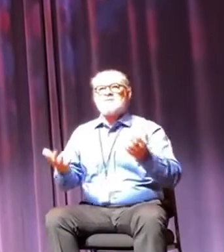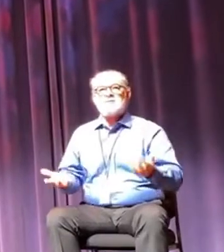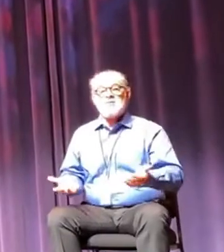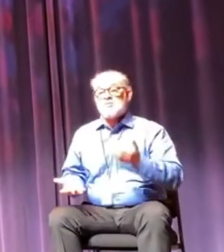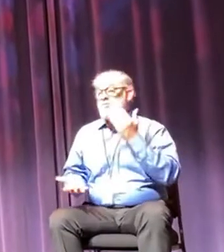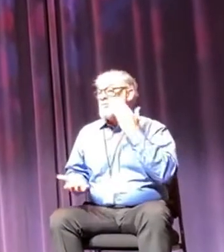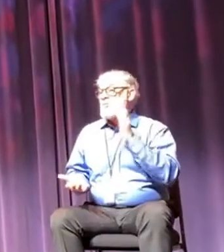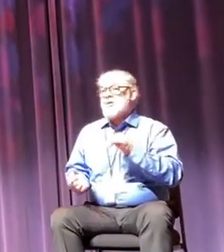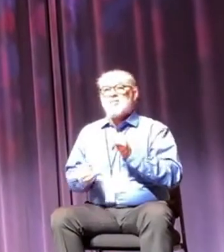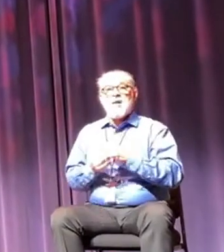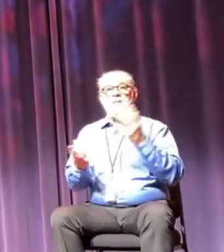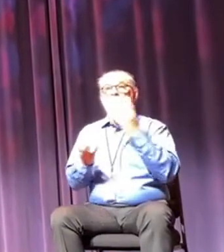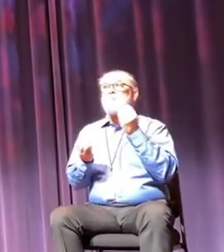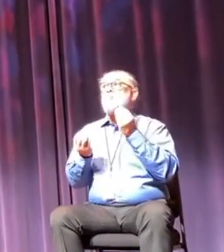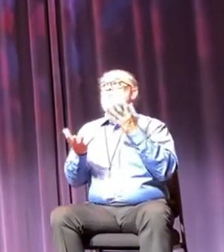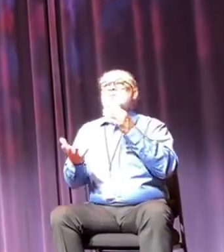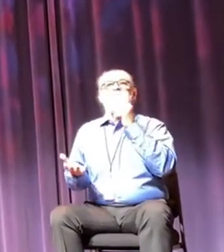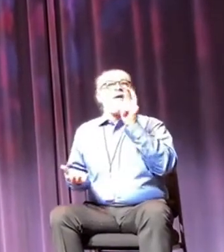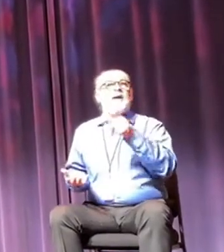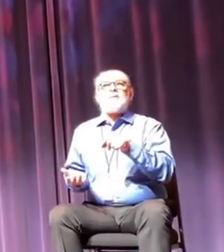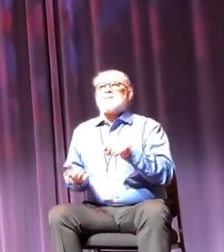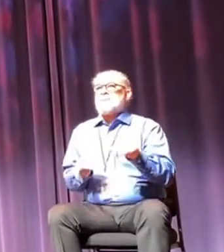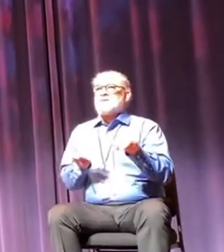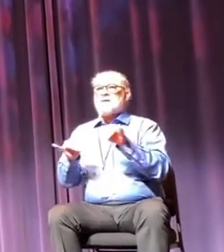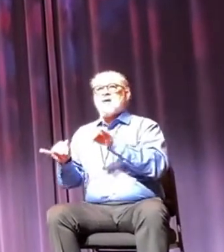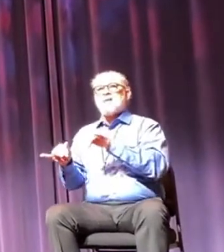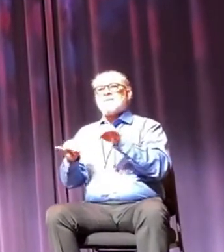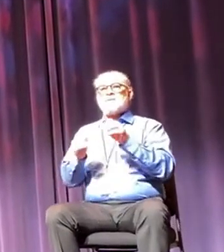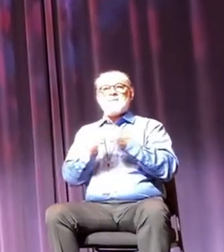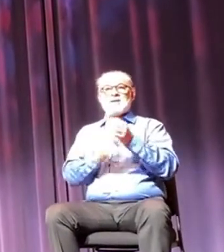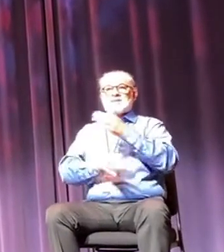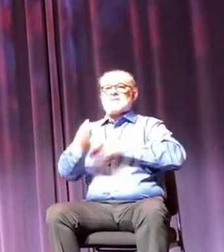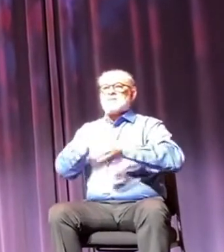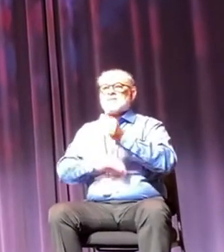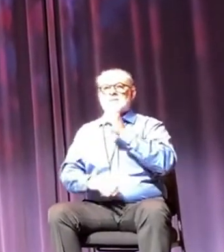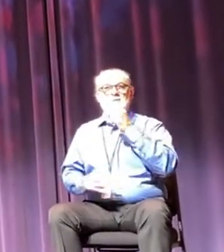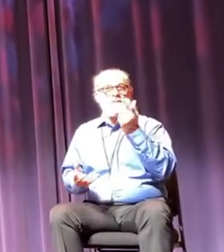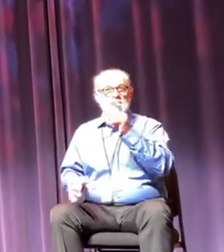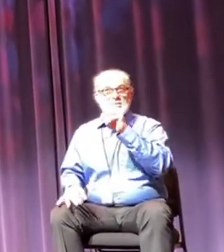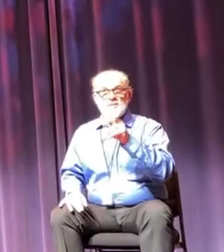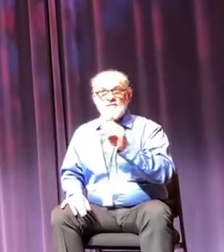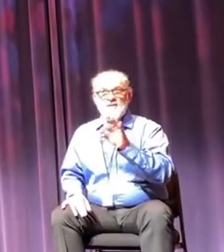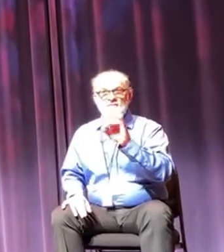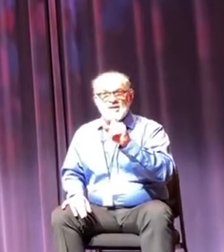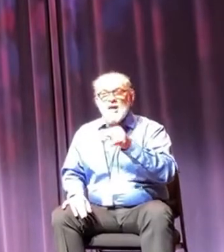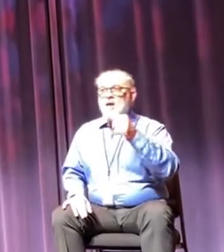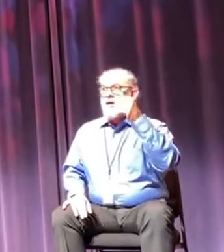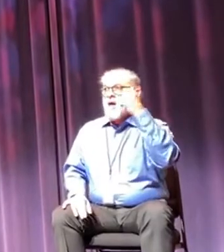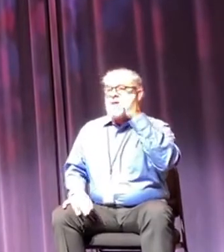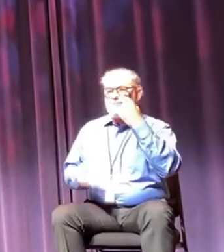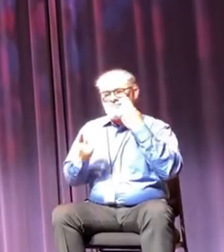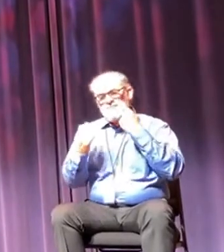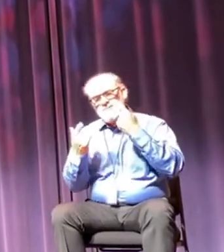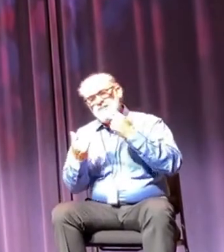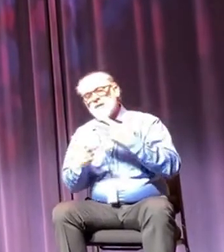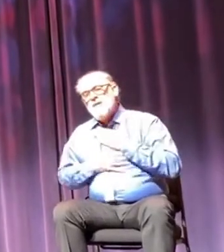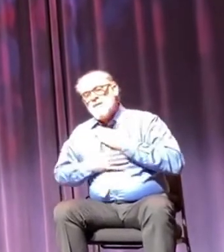to know that splendor doesn't have to be tsunami. Instead dozens of titas and aunties sob tears of relief,